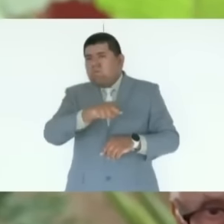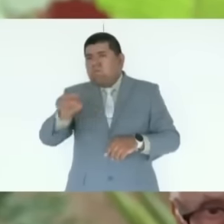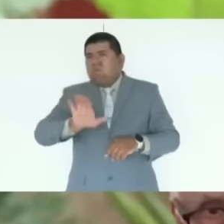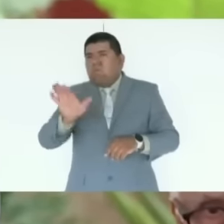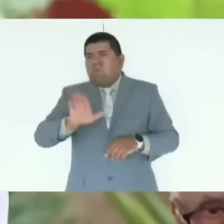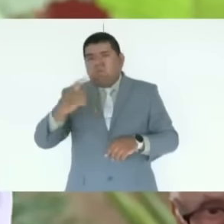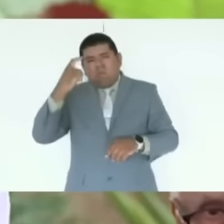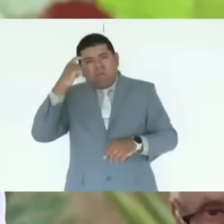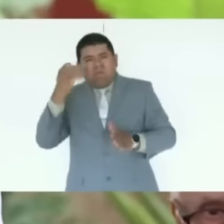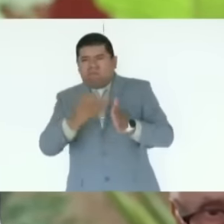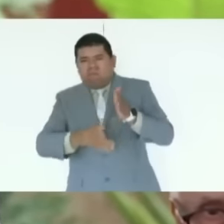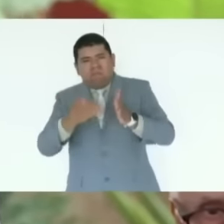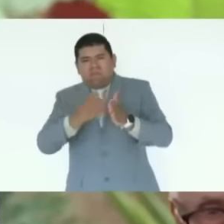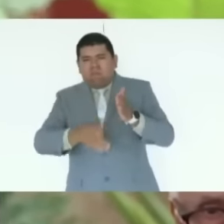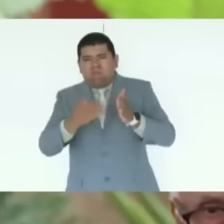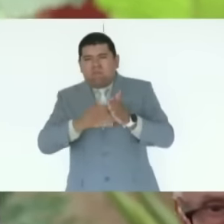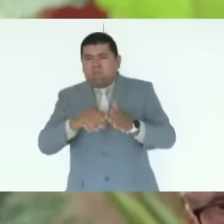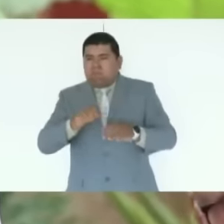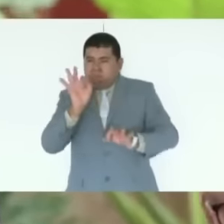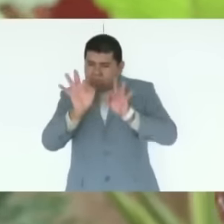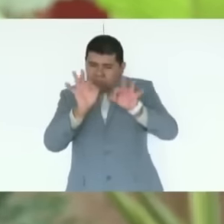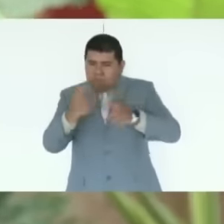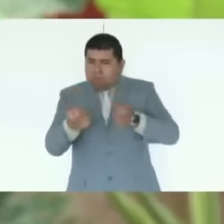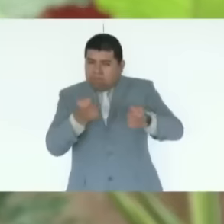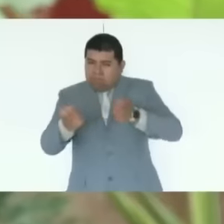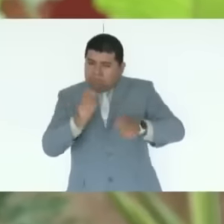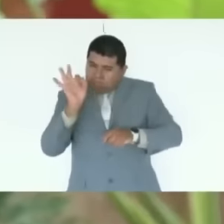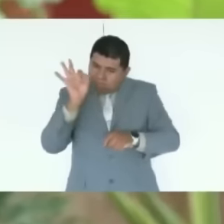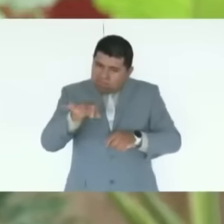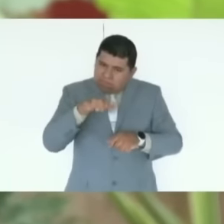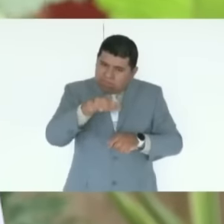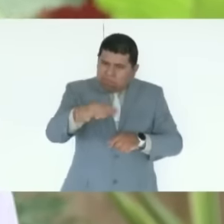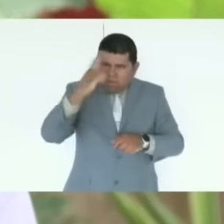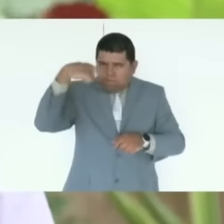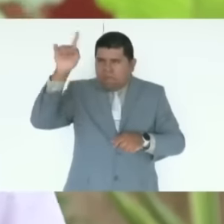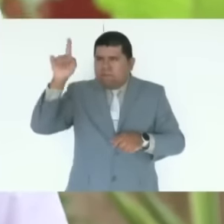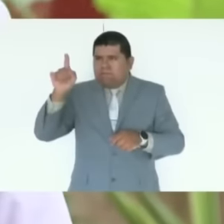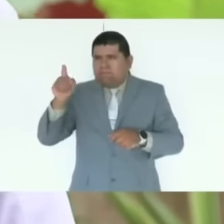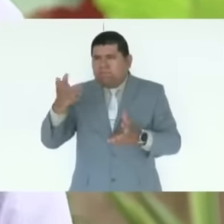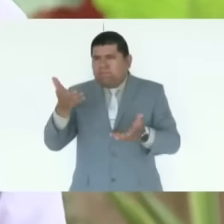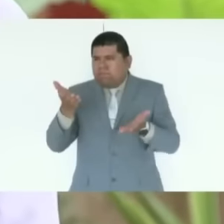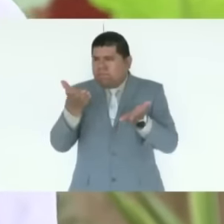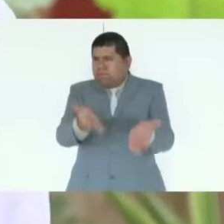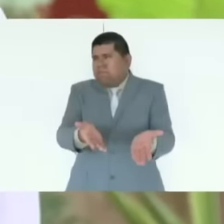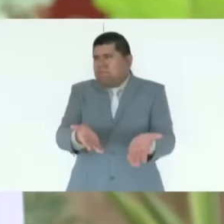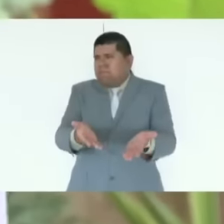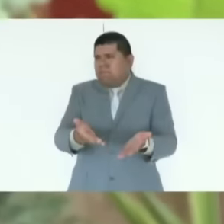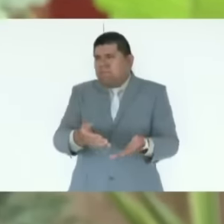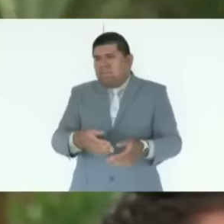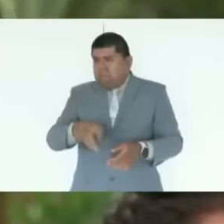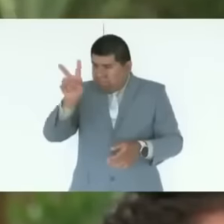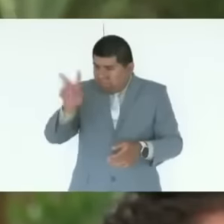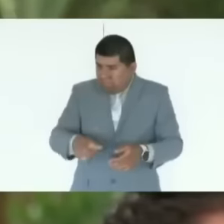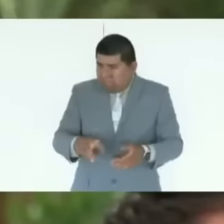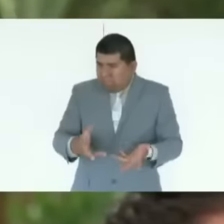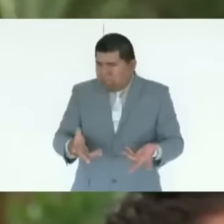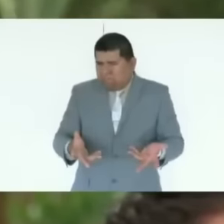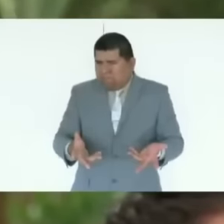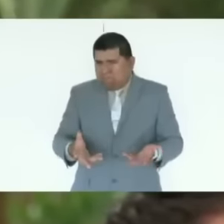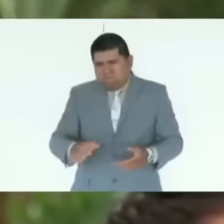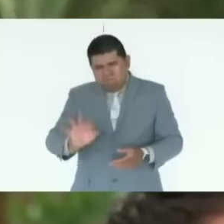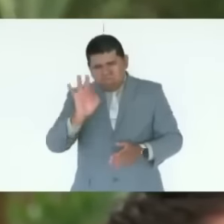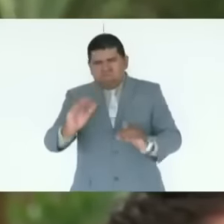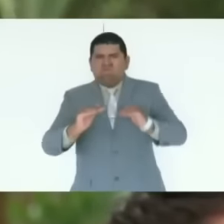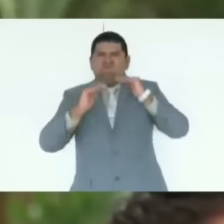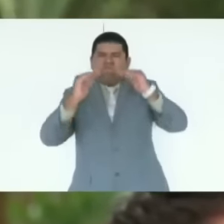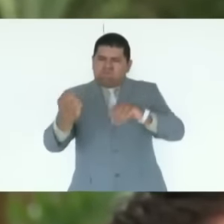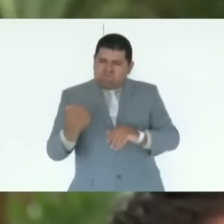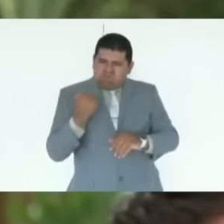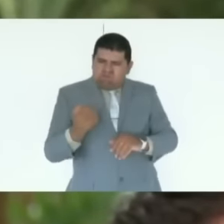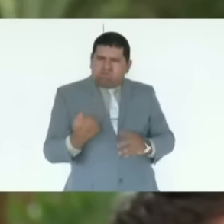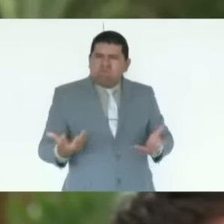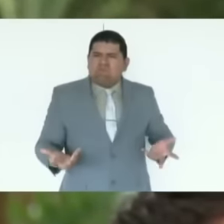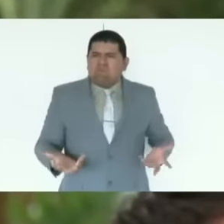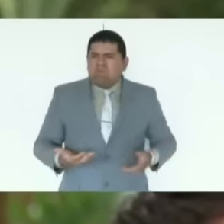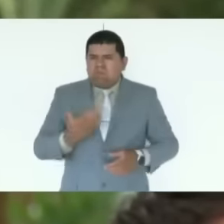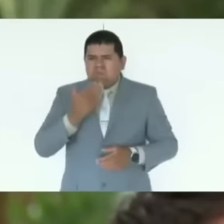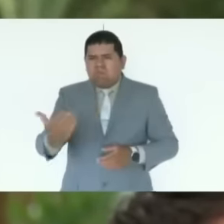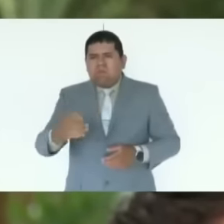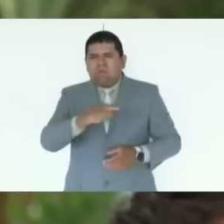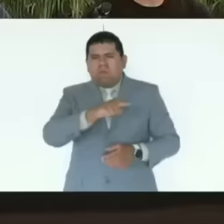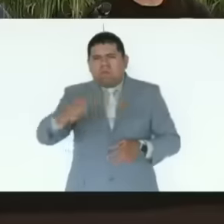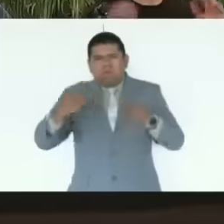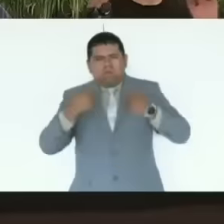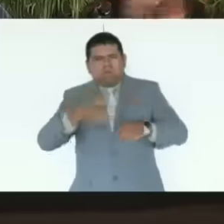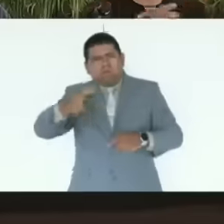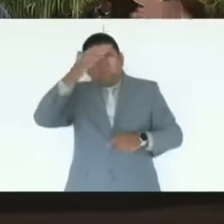easy to manipulate because it was already shown that the people are a lot of people and that they know very well what is